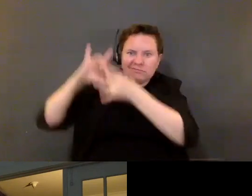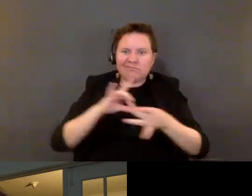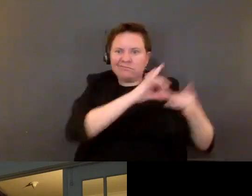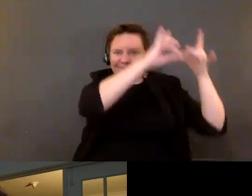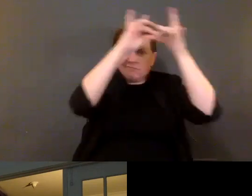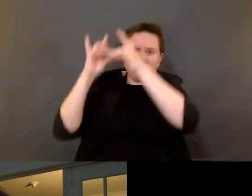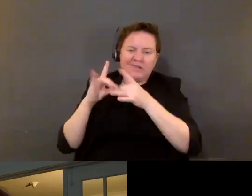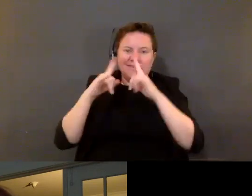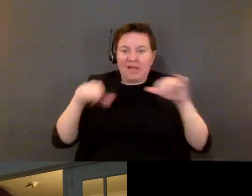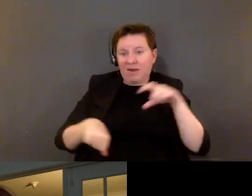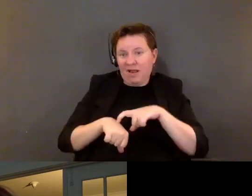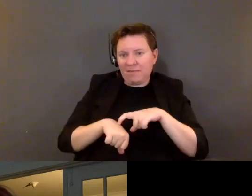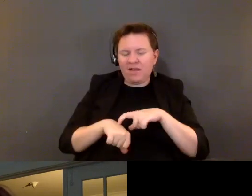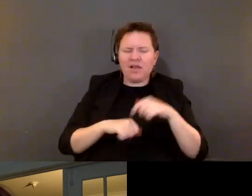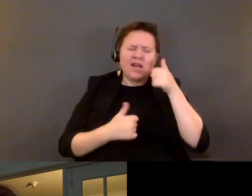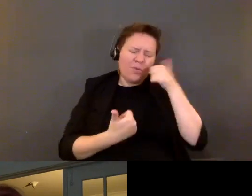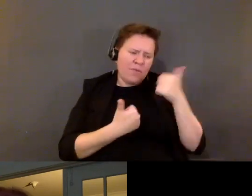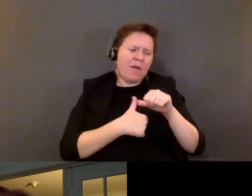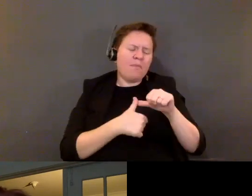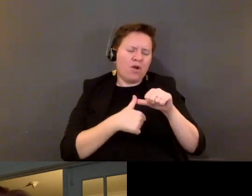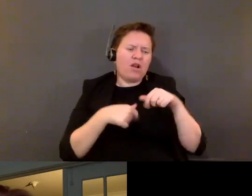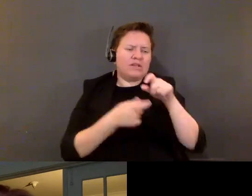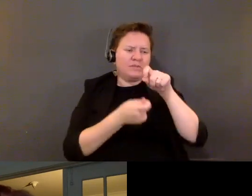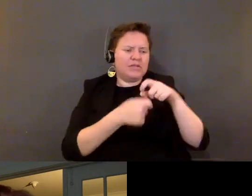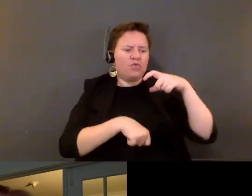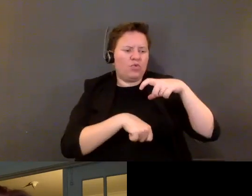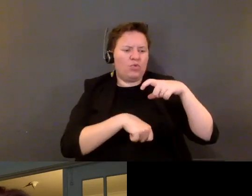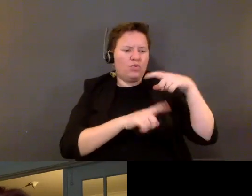and i remember especially at a certain point when you were given a bunch of uh